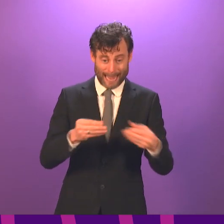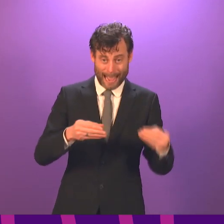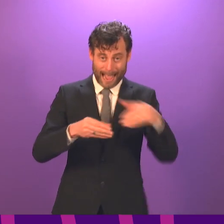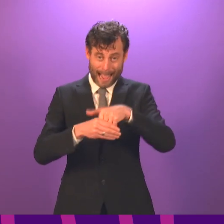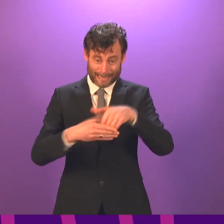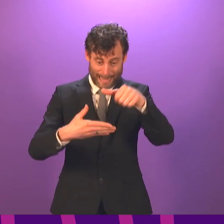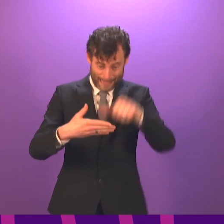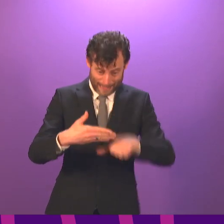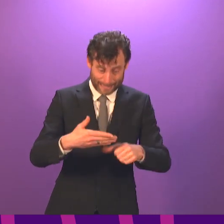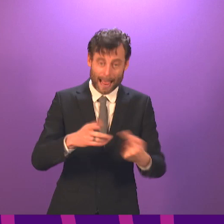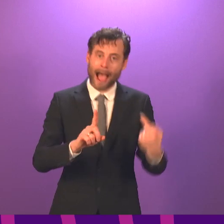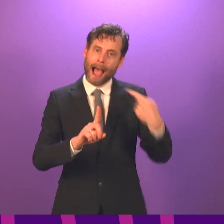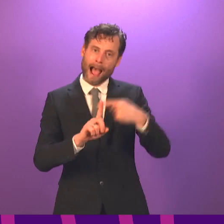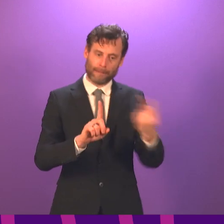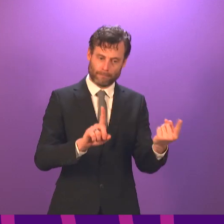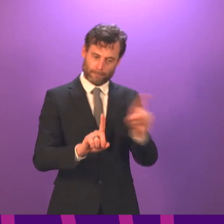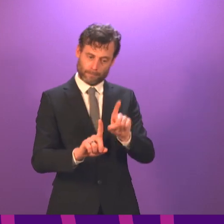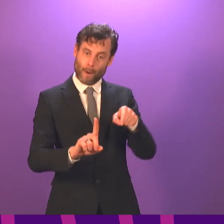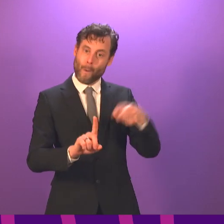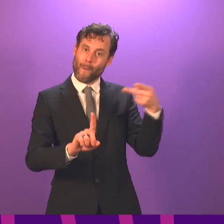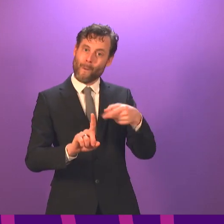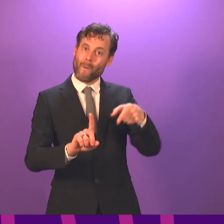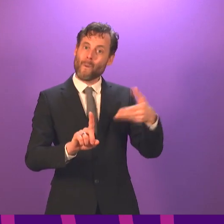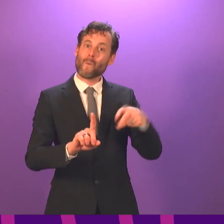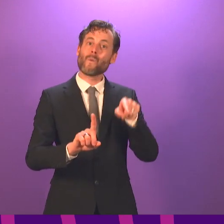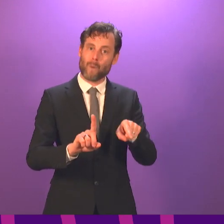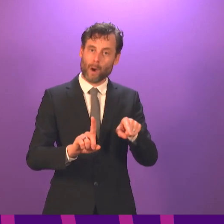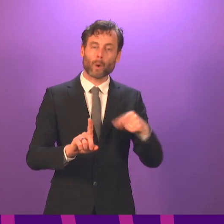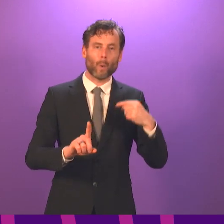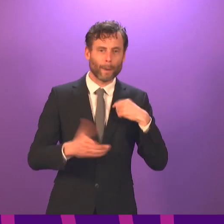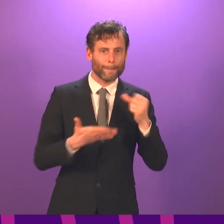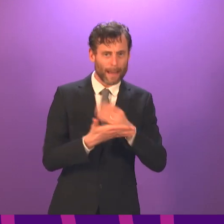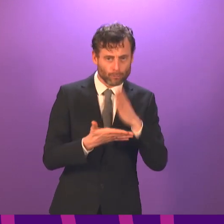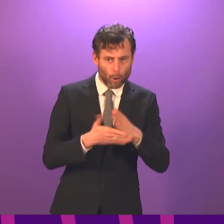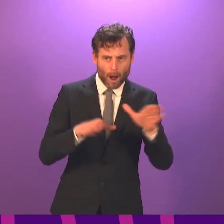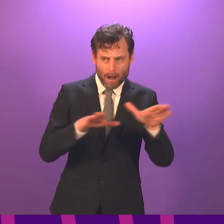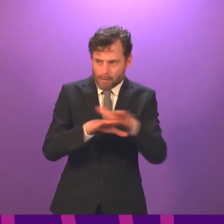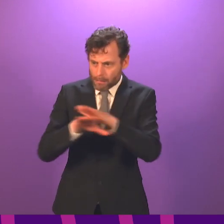we can, we have to stick to the list, so that we are genuinely vaccinating those with greatest